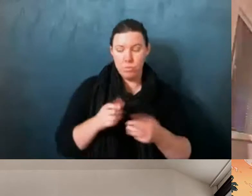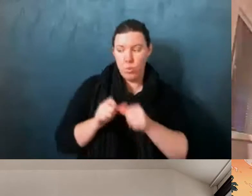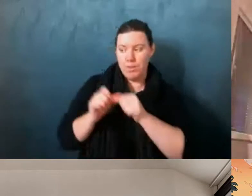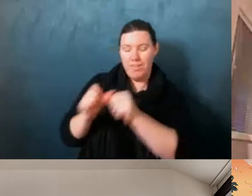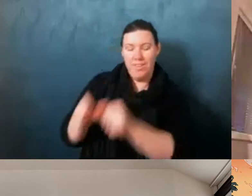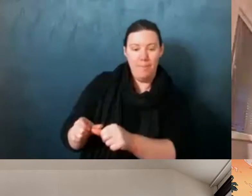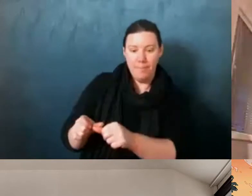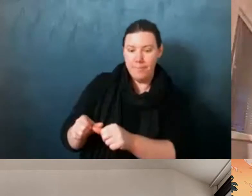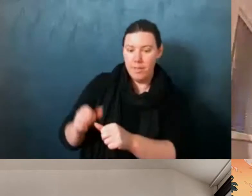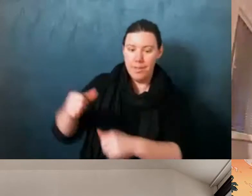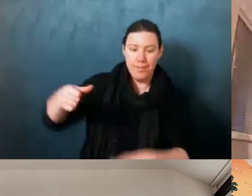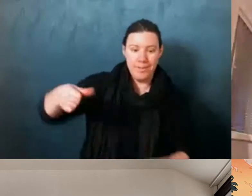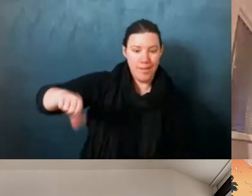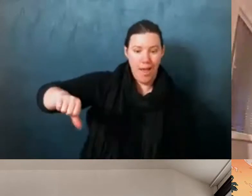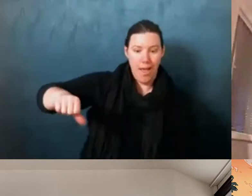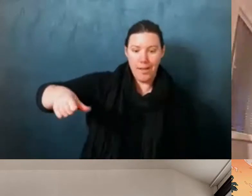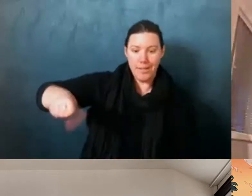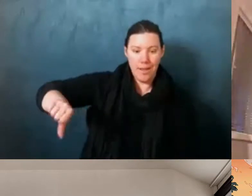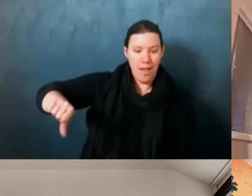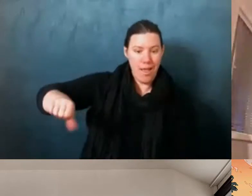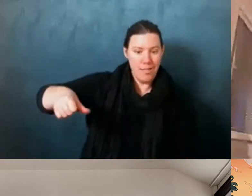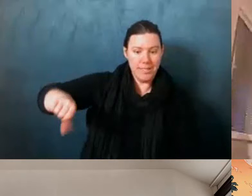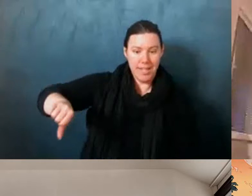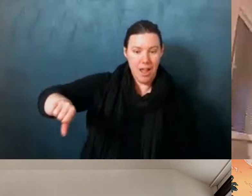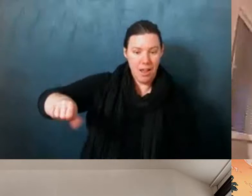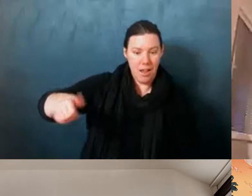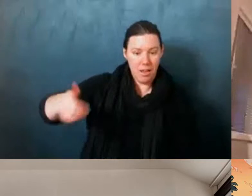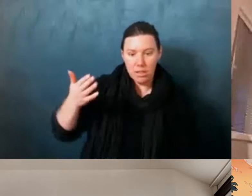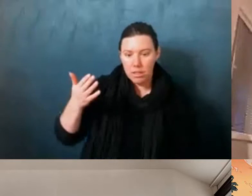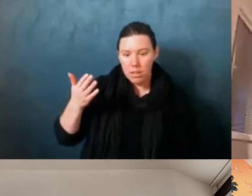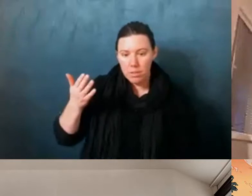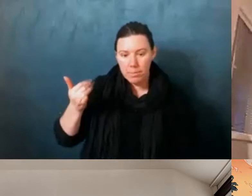because she doesn't fit the criteria of a typical patient.